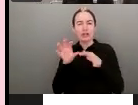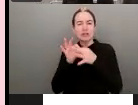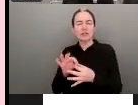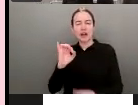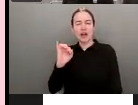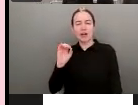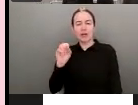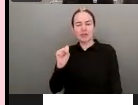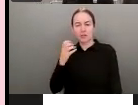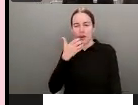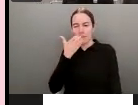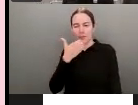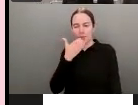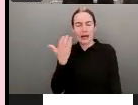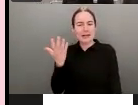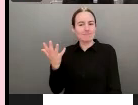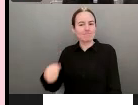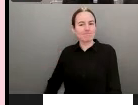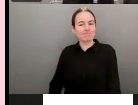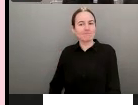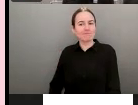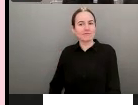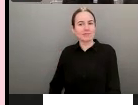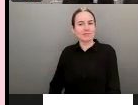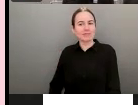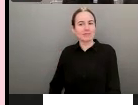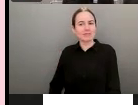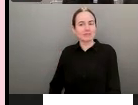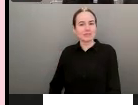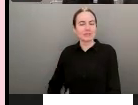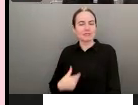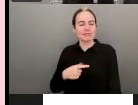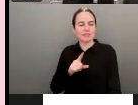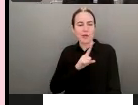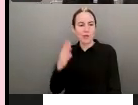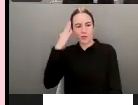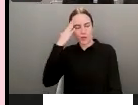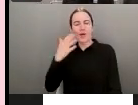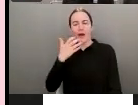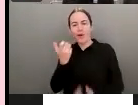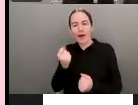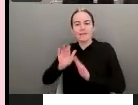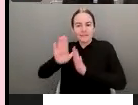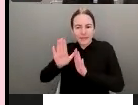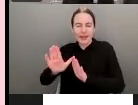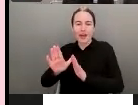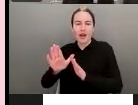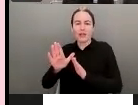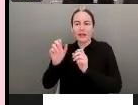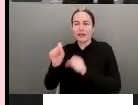similar in the sense that you can get it, and any app... On iOS